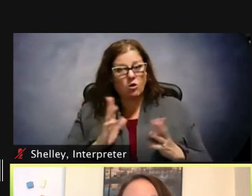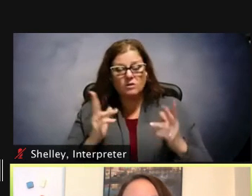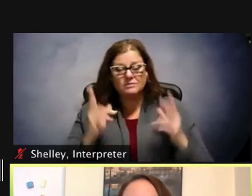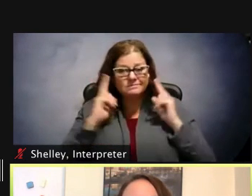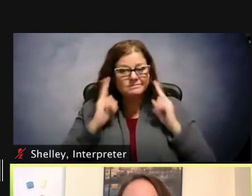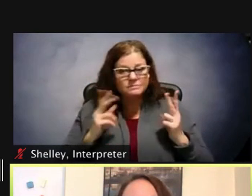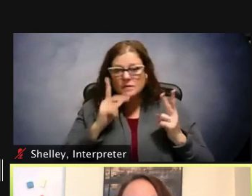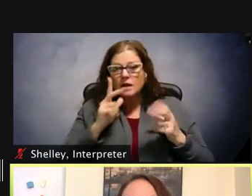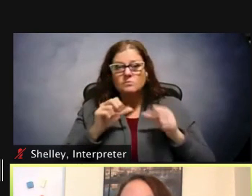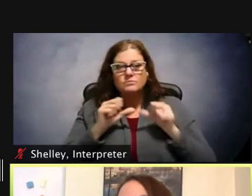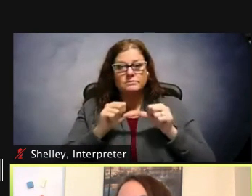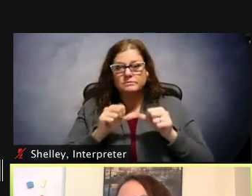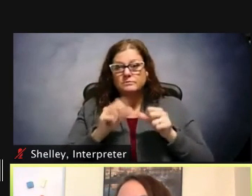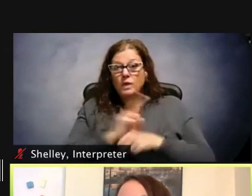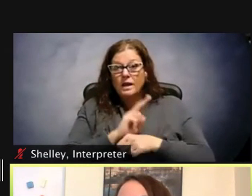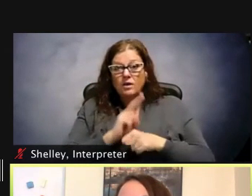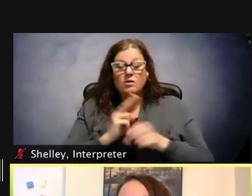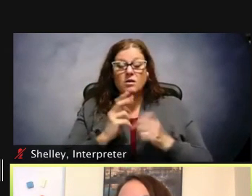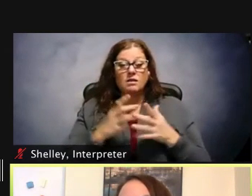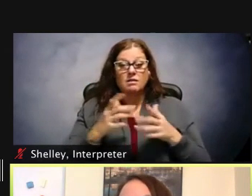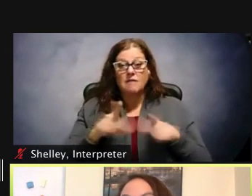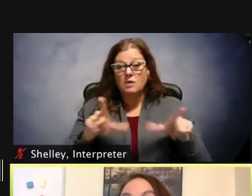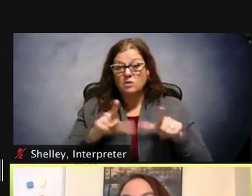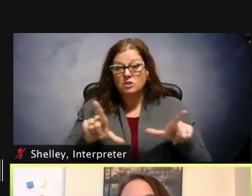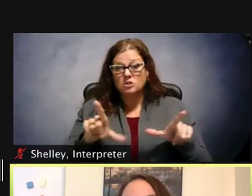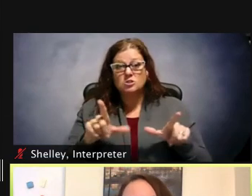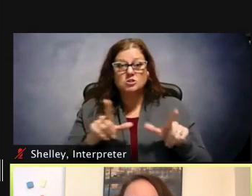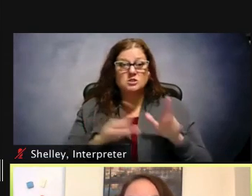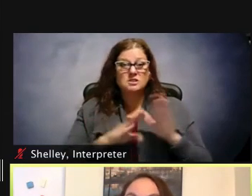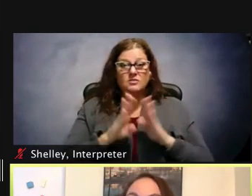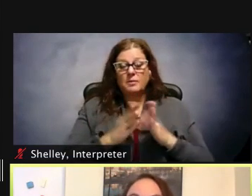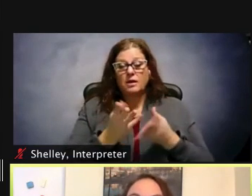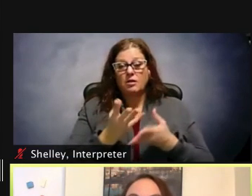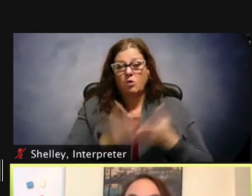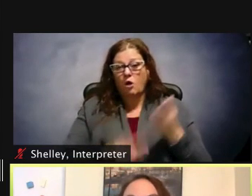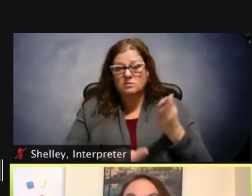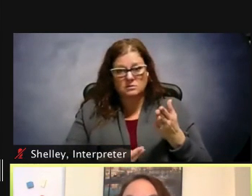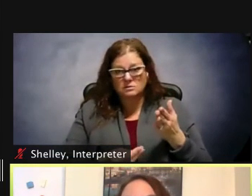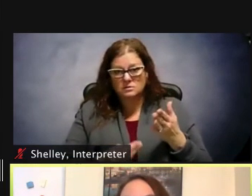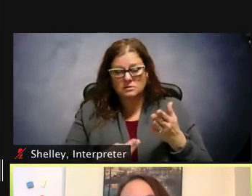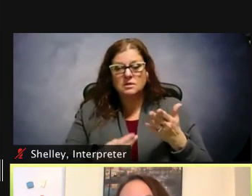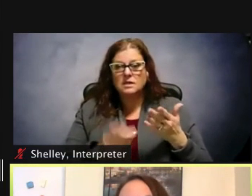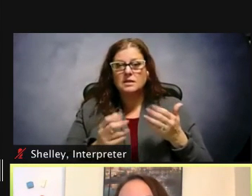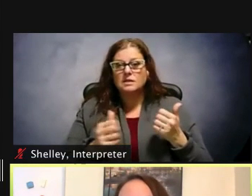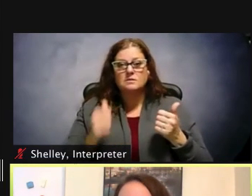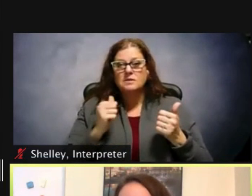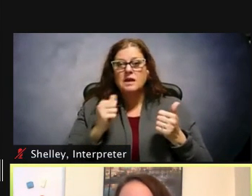a lot of language development was lost during the time that he just wasn't tolerating the implants.